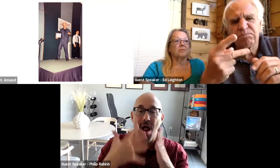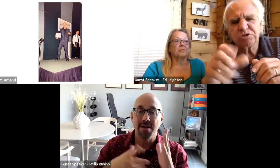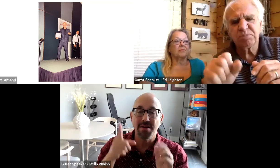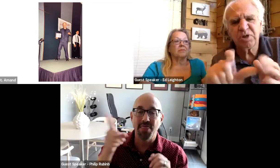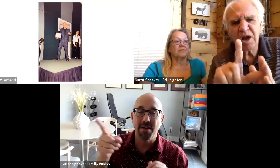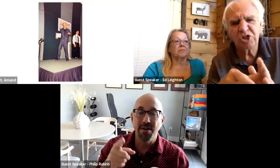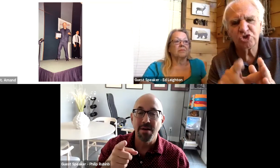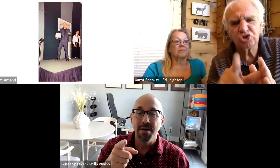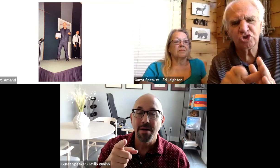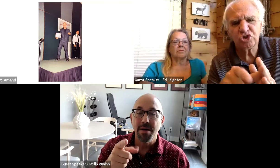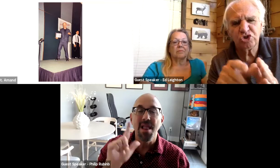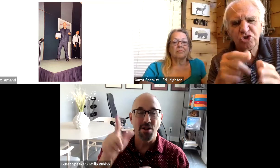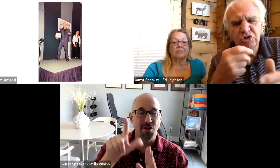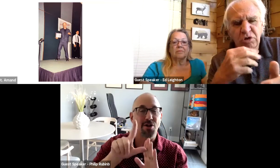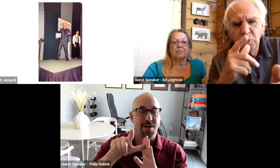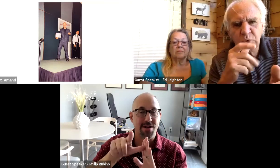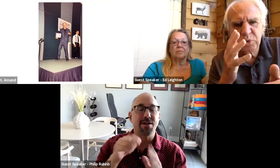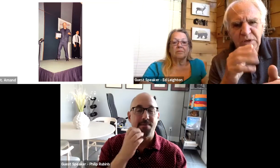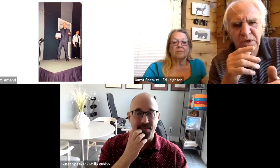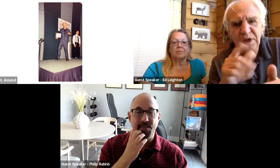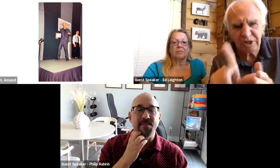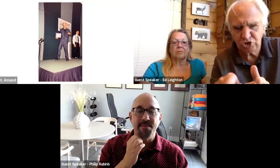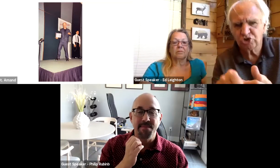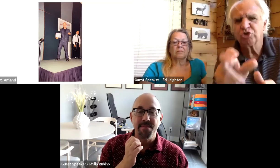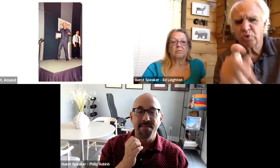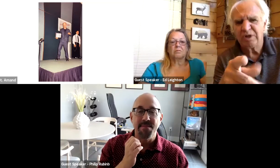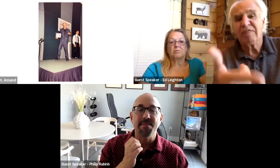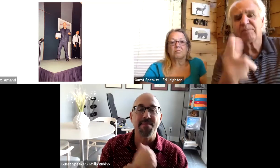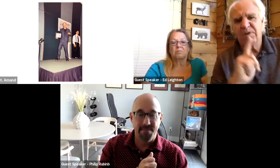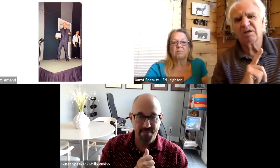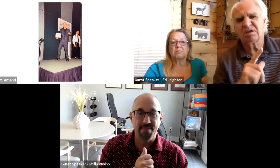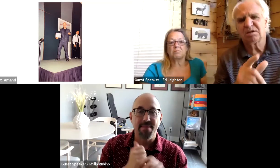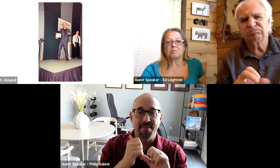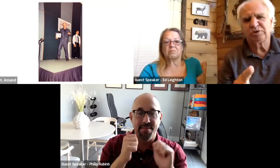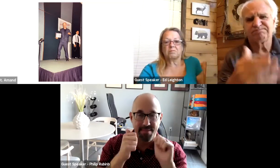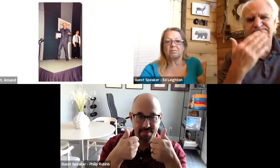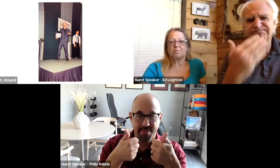that's it, but I'll mention he moved to Palm Springs. I'll have some comments a little bit later